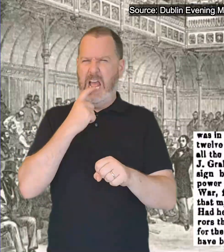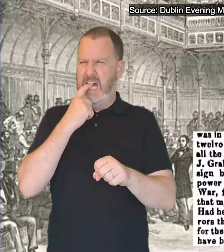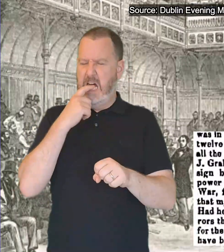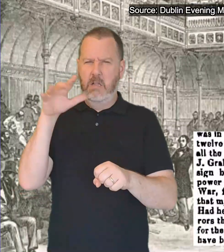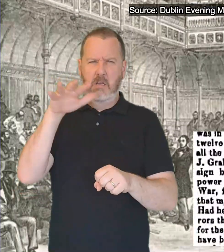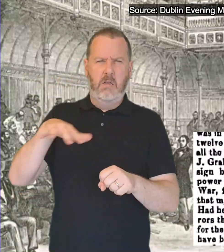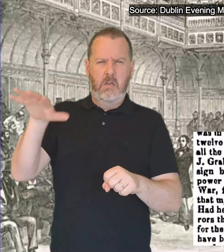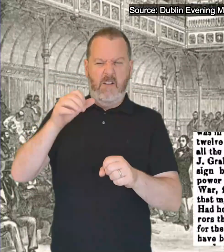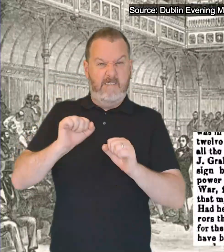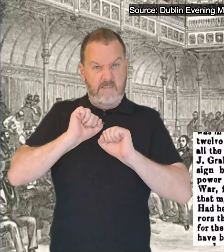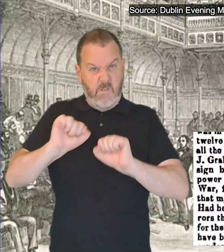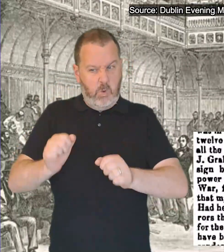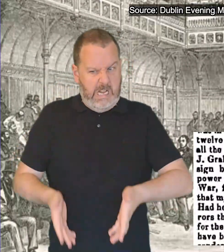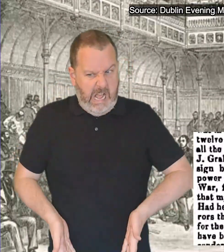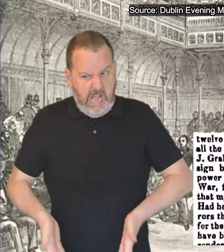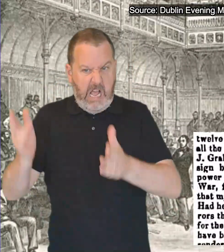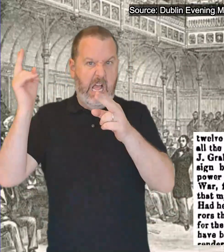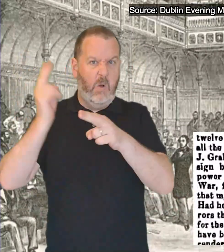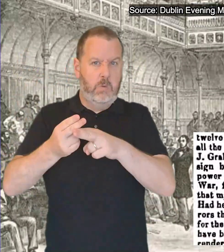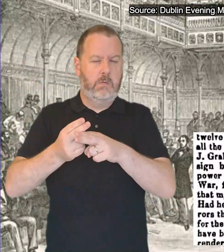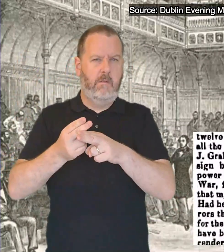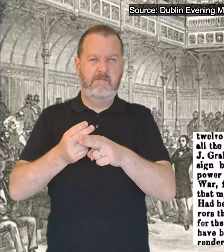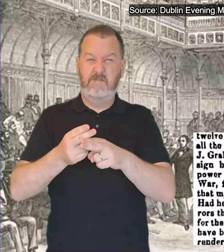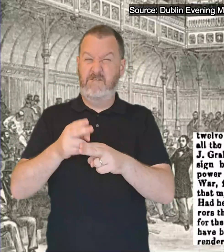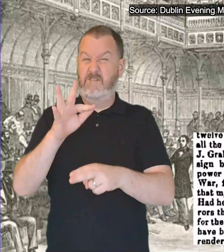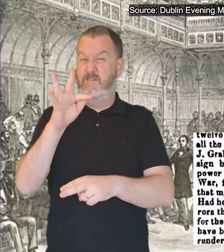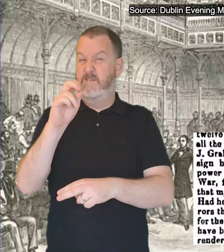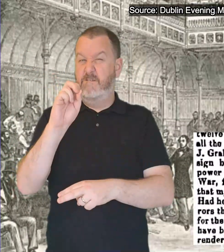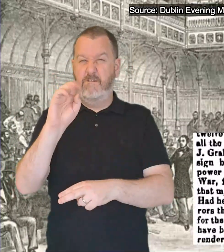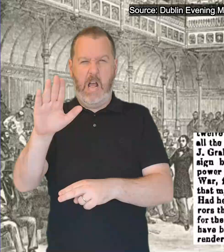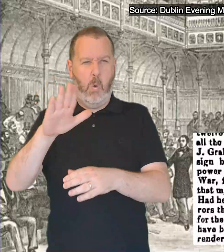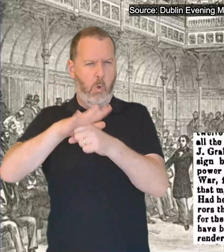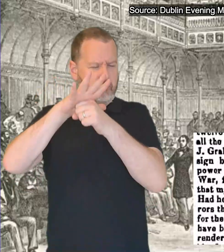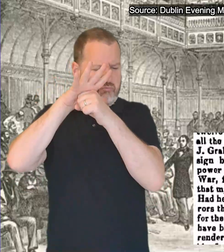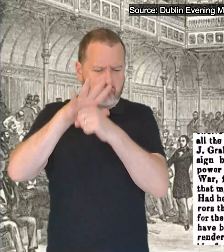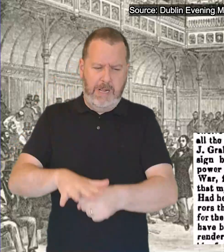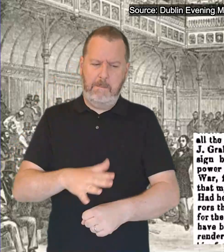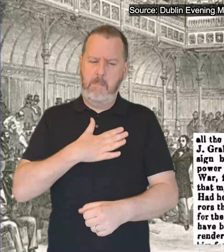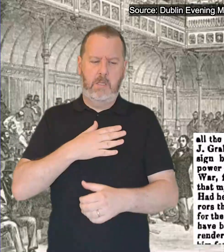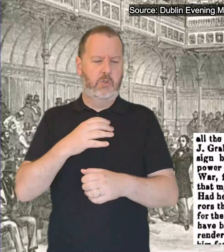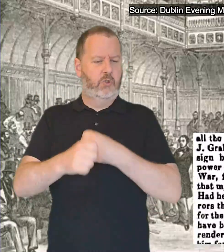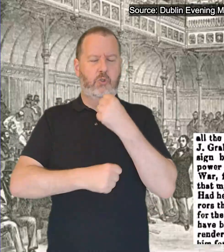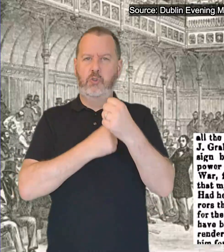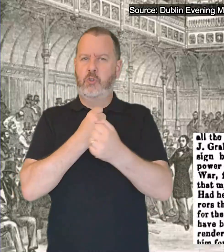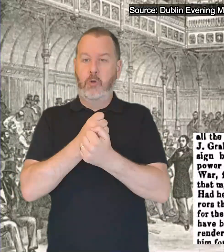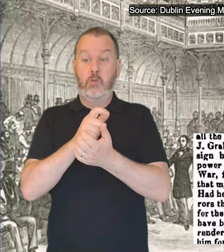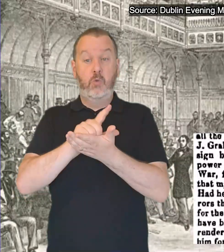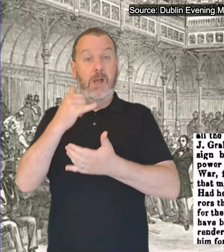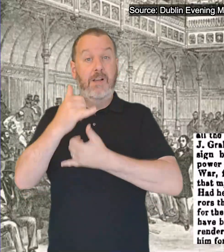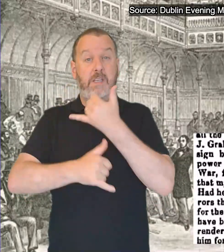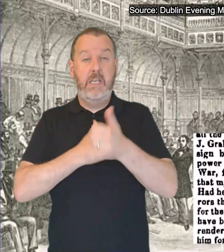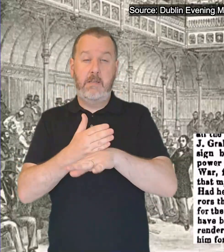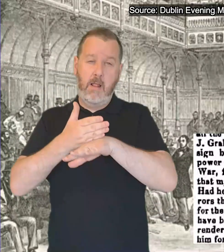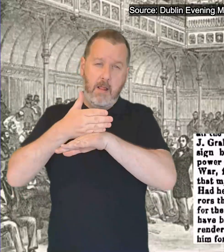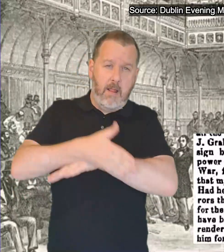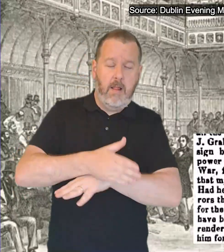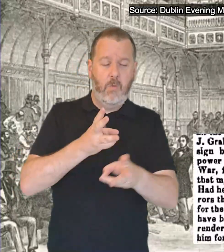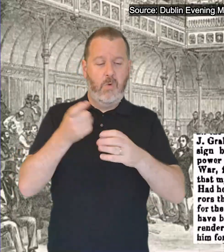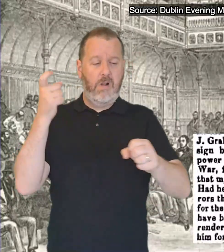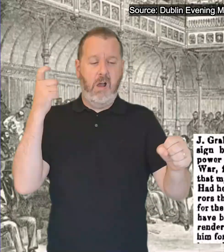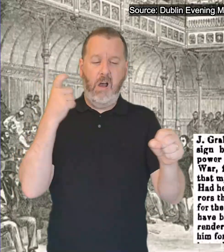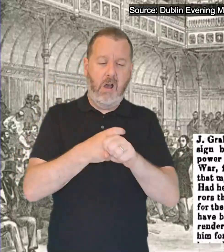and cast him forth without personal resources upon the world".